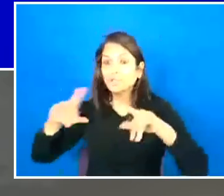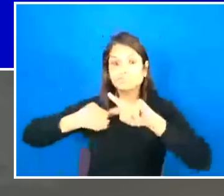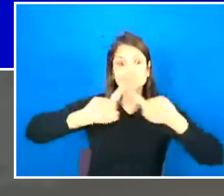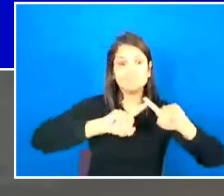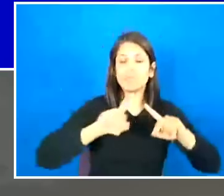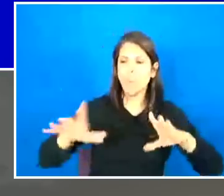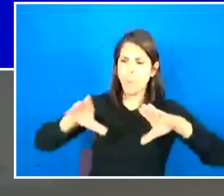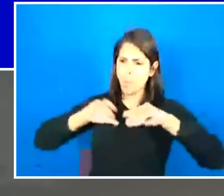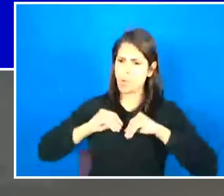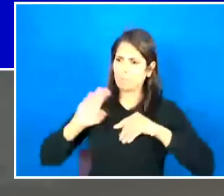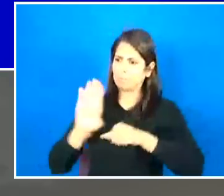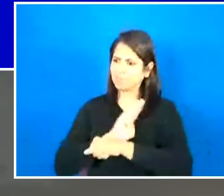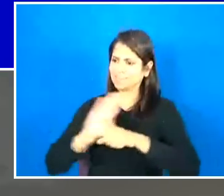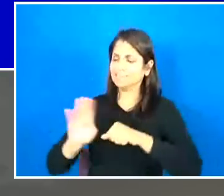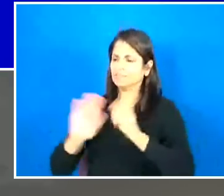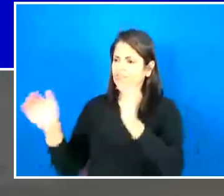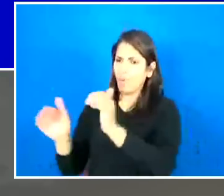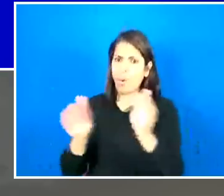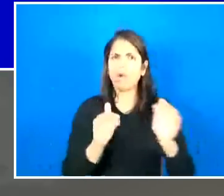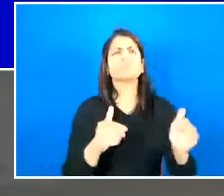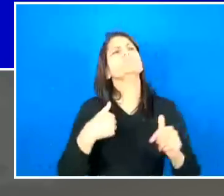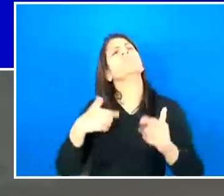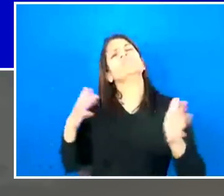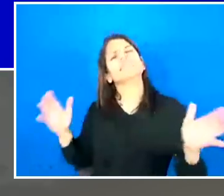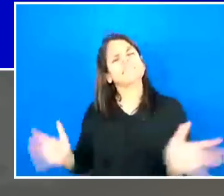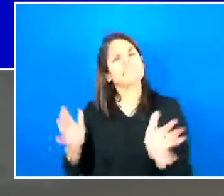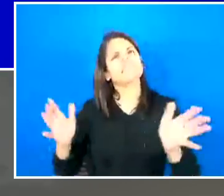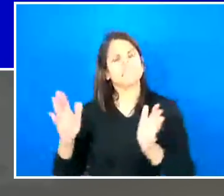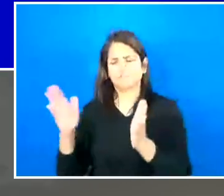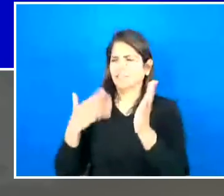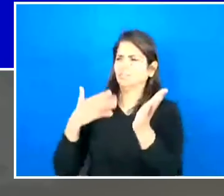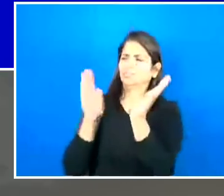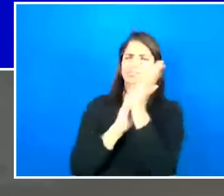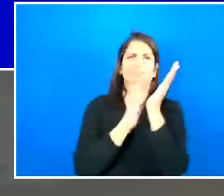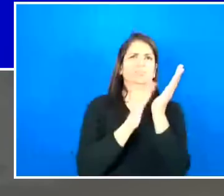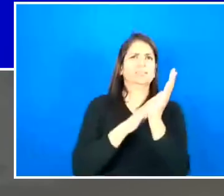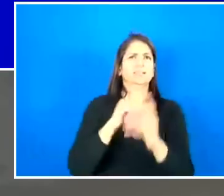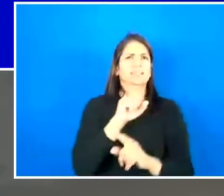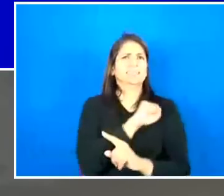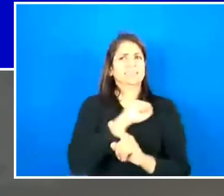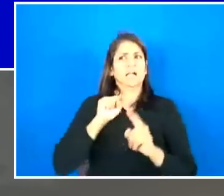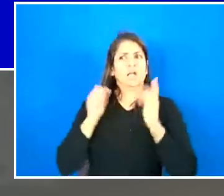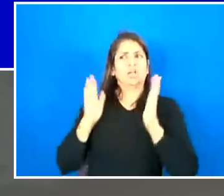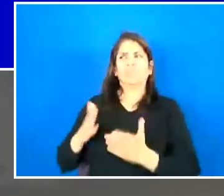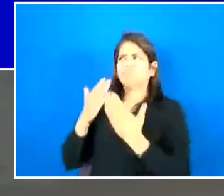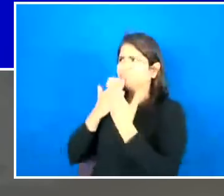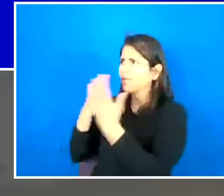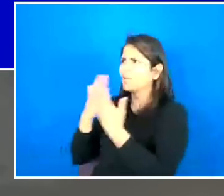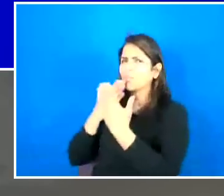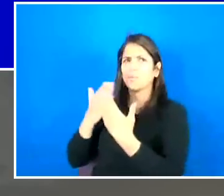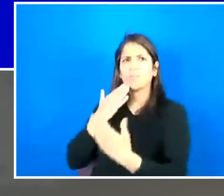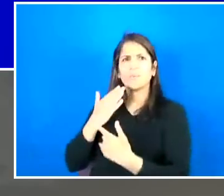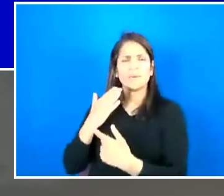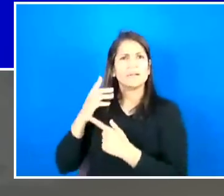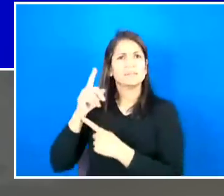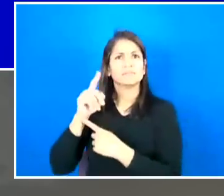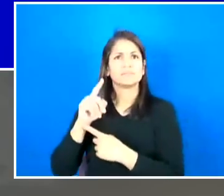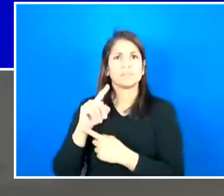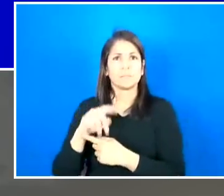SENATOR SCHUMER AND CONGRESSWOMAN